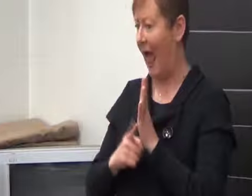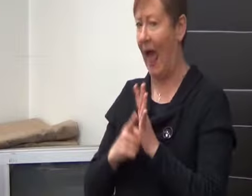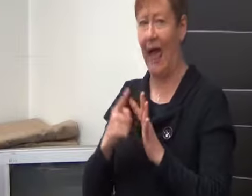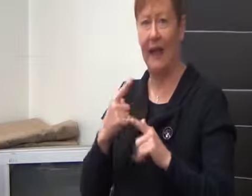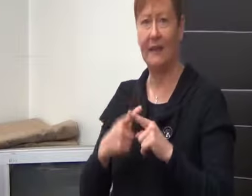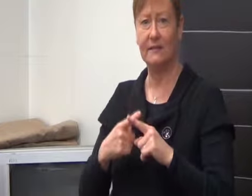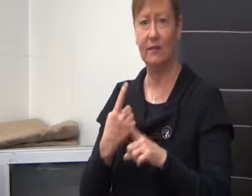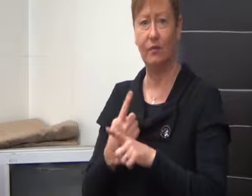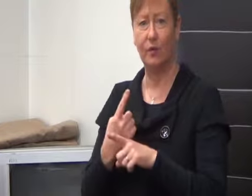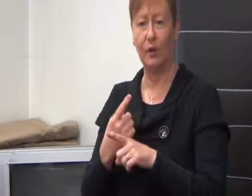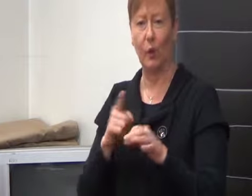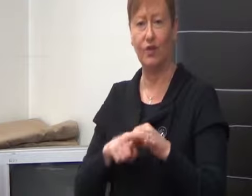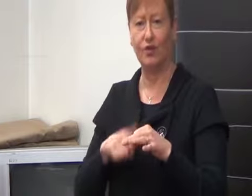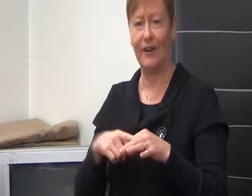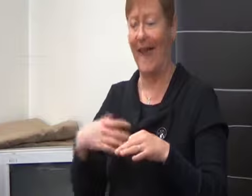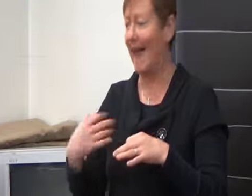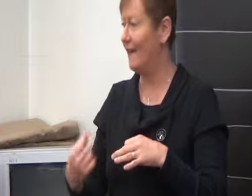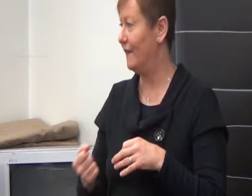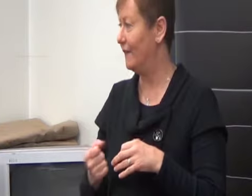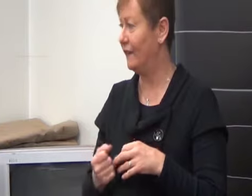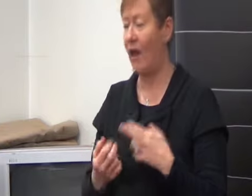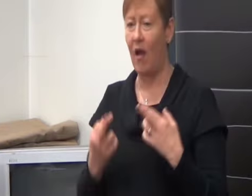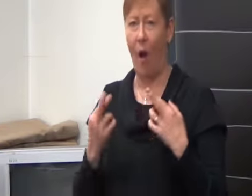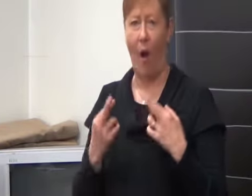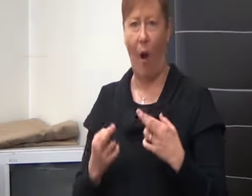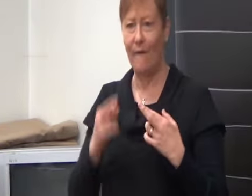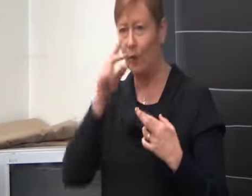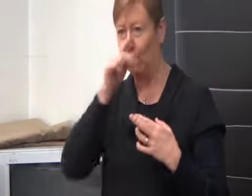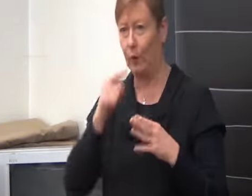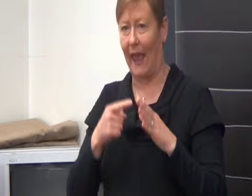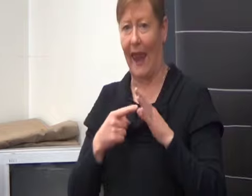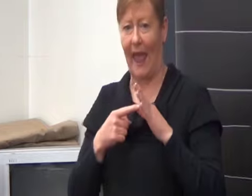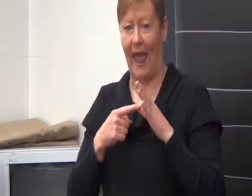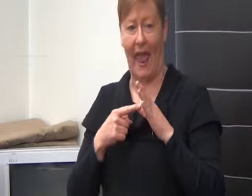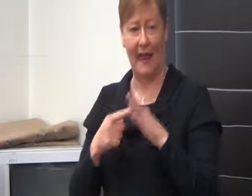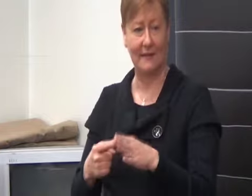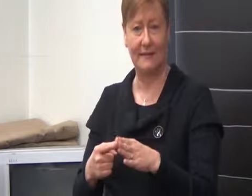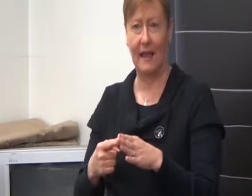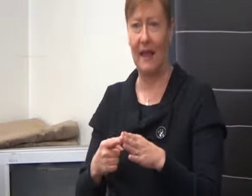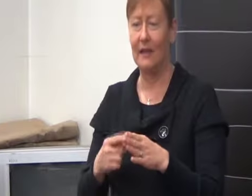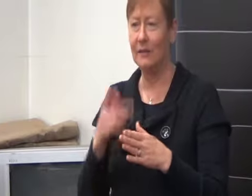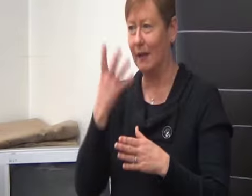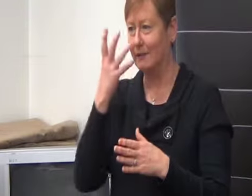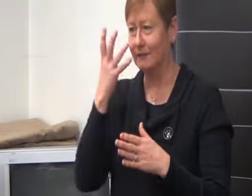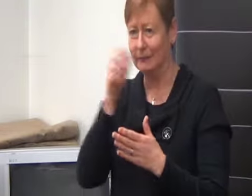Alex: I hope you can answer this and I do apologize to all the Deafblind people here,